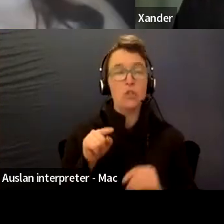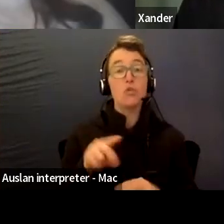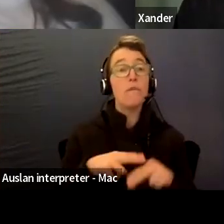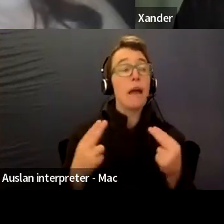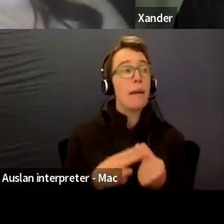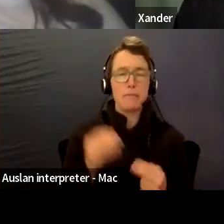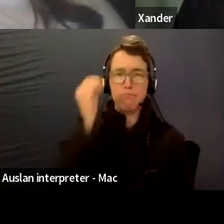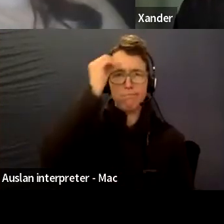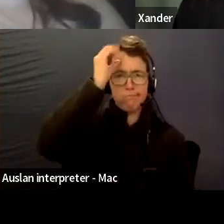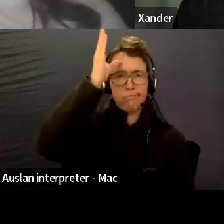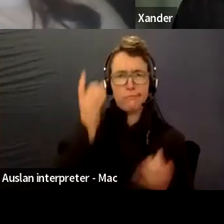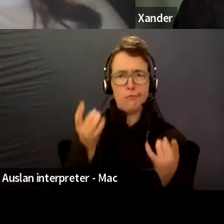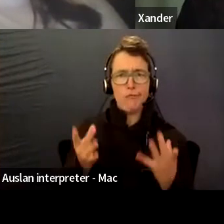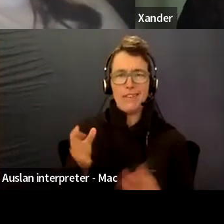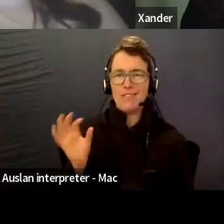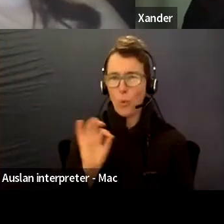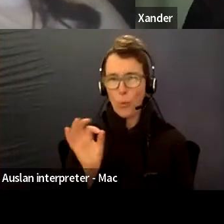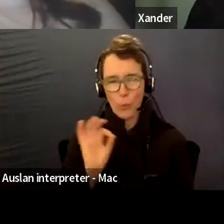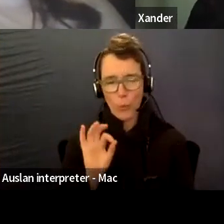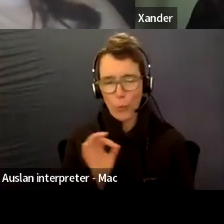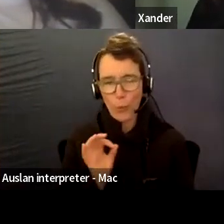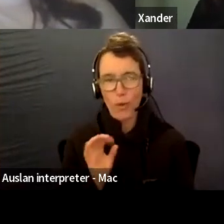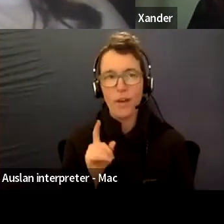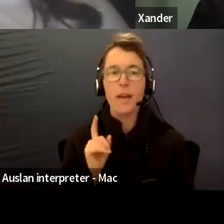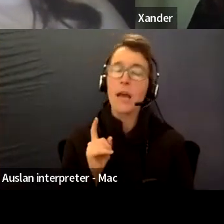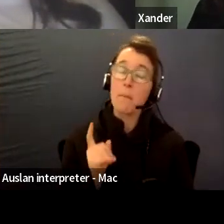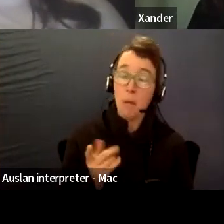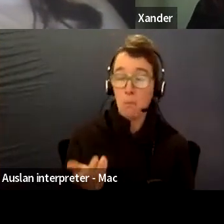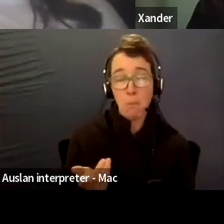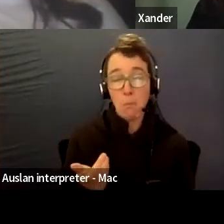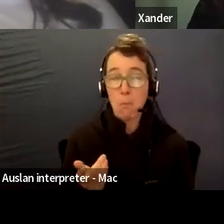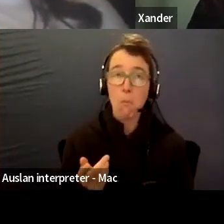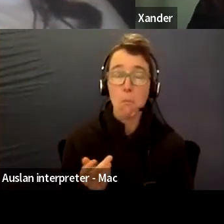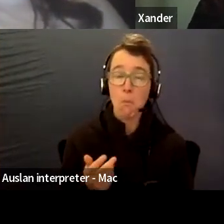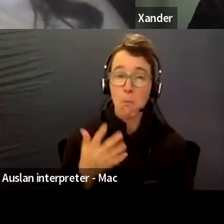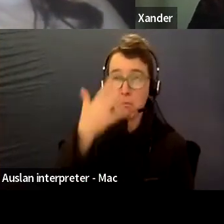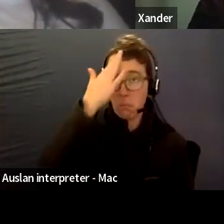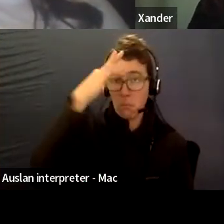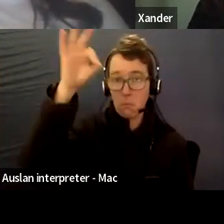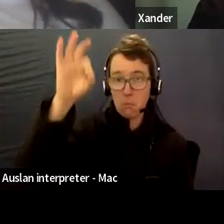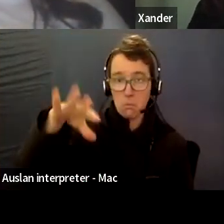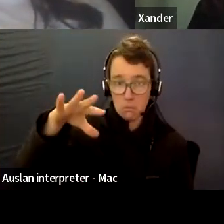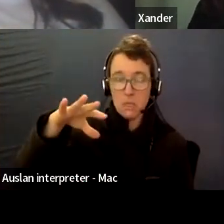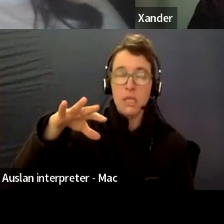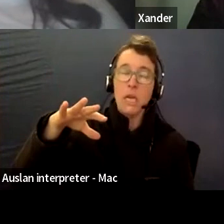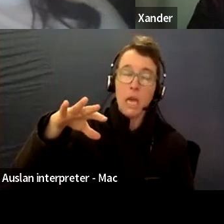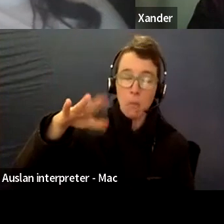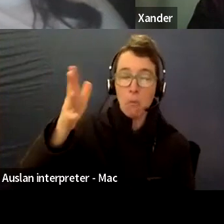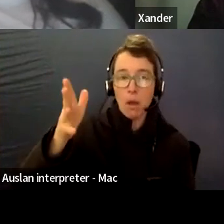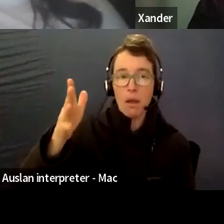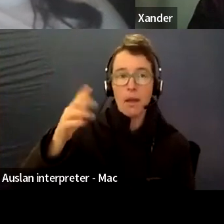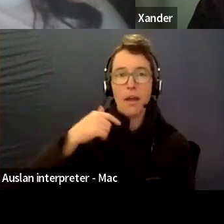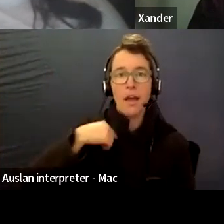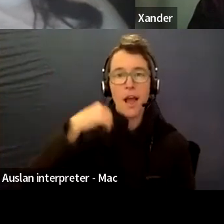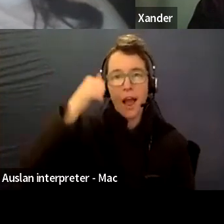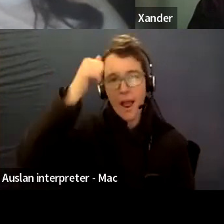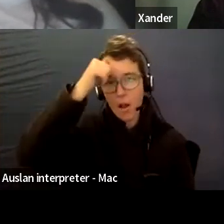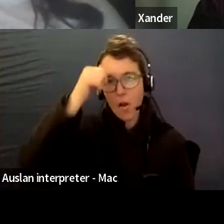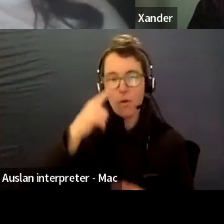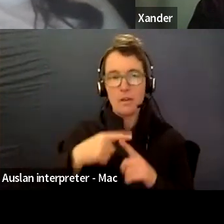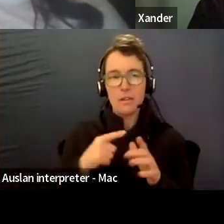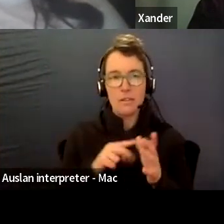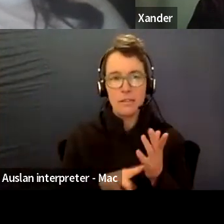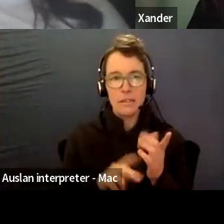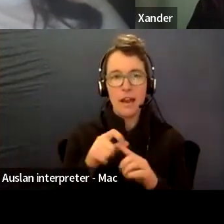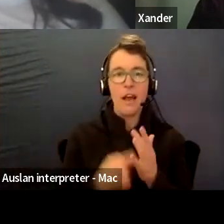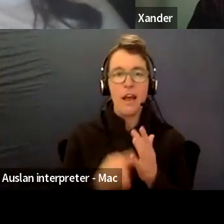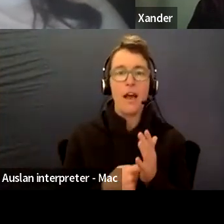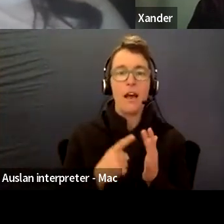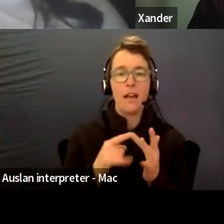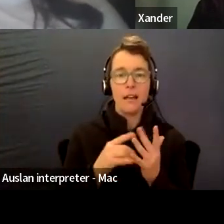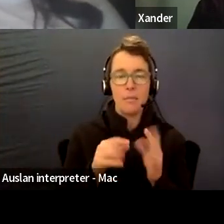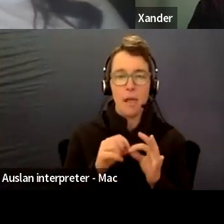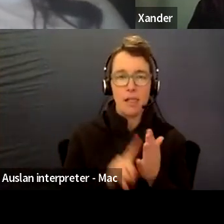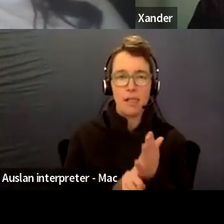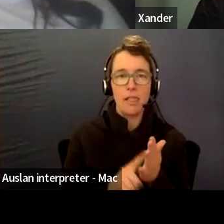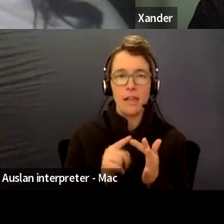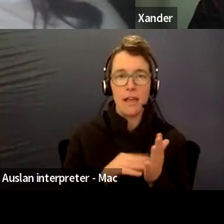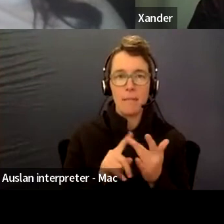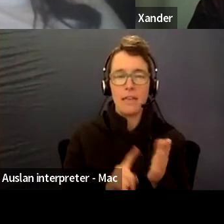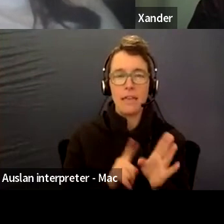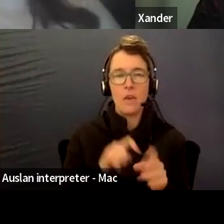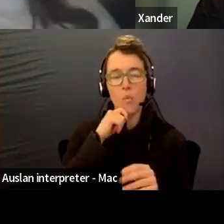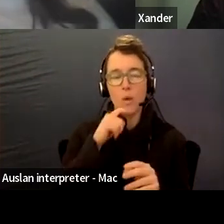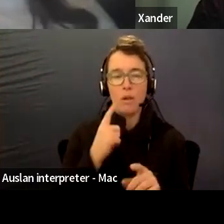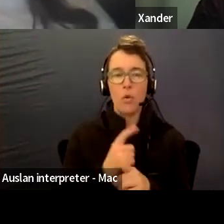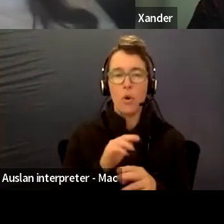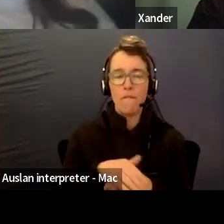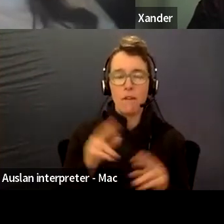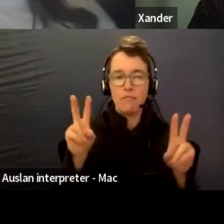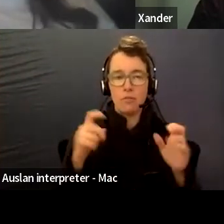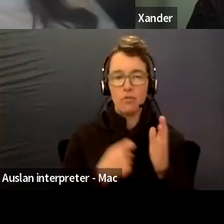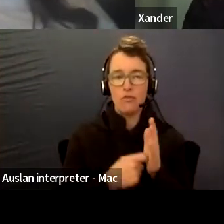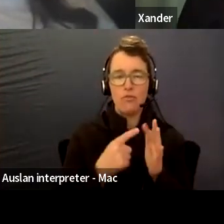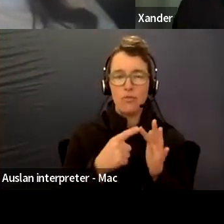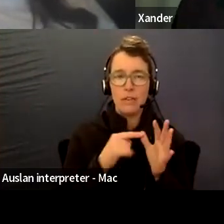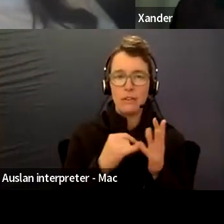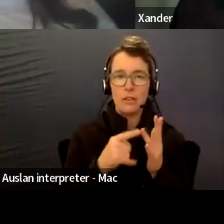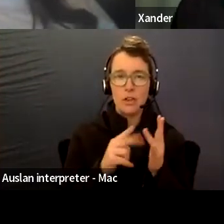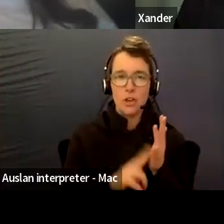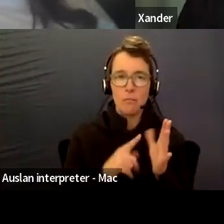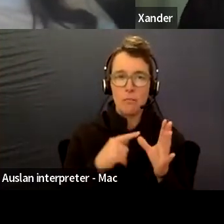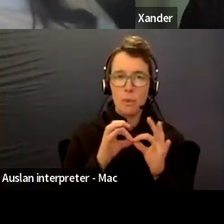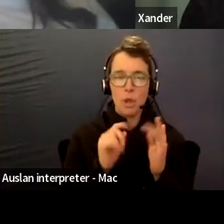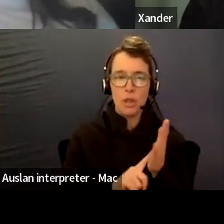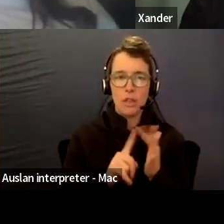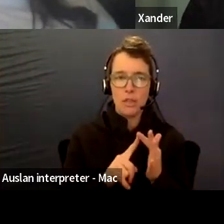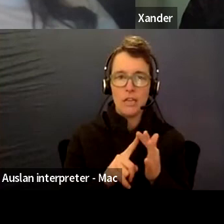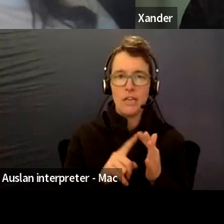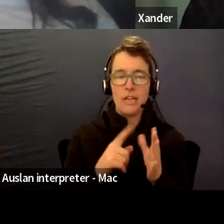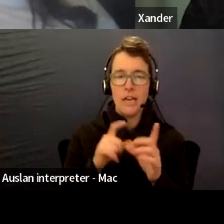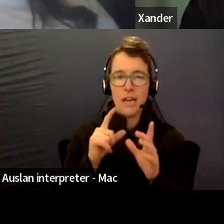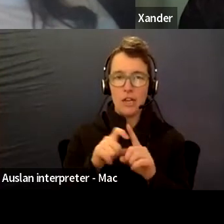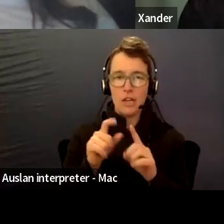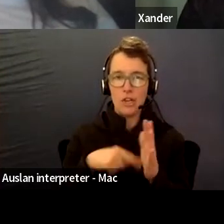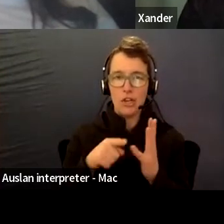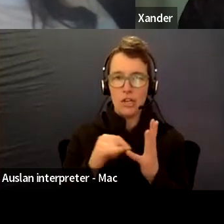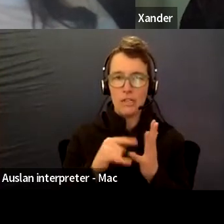That is not the expectation, but it's something to consider so that because tonight I know that Zander and Isabel and Emily will definitely refer to things like reasonable adjustments, and some of the other things, and words that are important in this